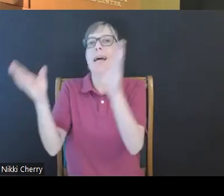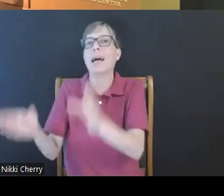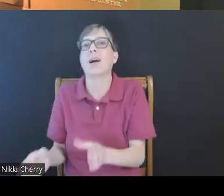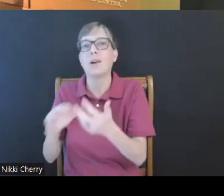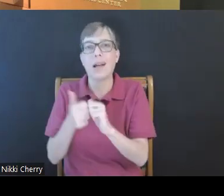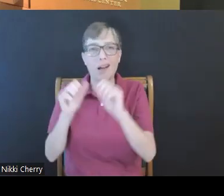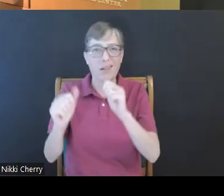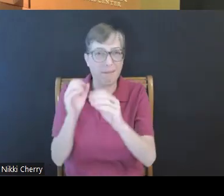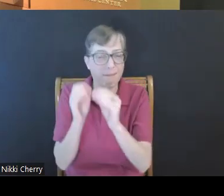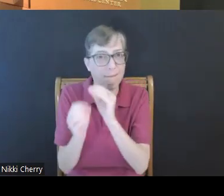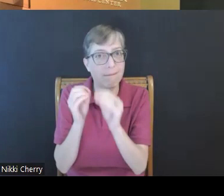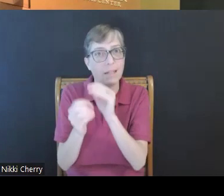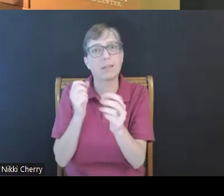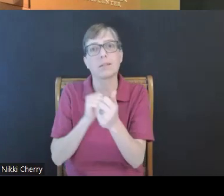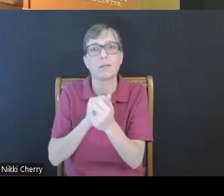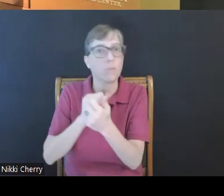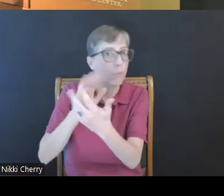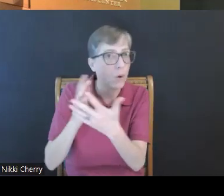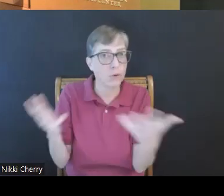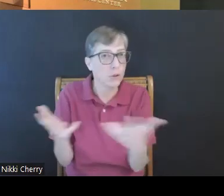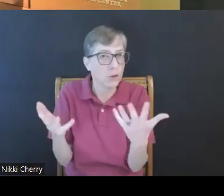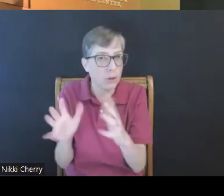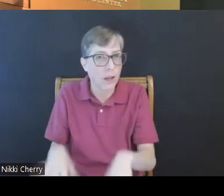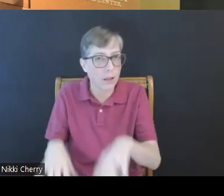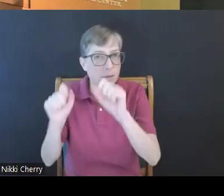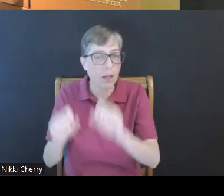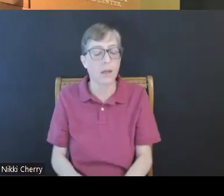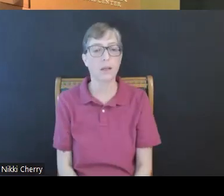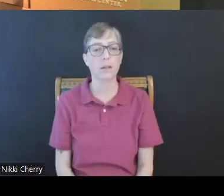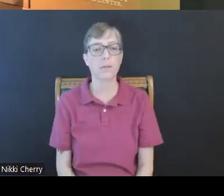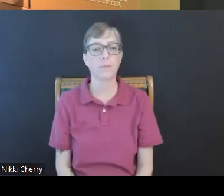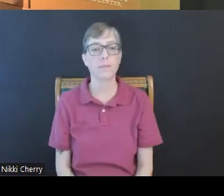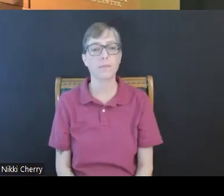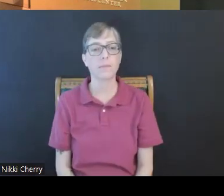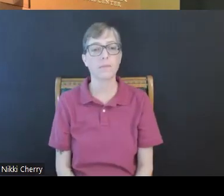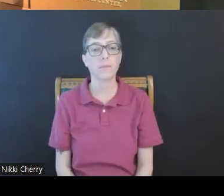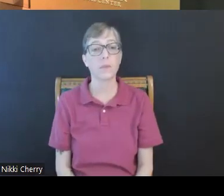try to close these gaps so we can try to train and also retain more people working in mental